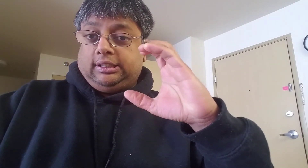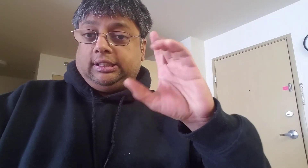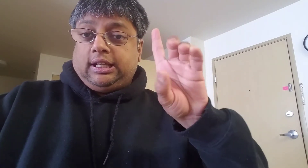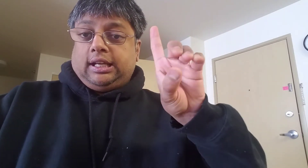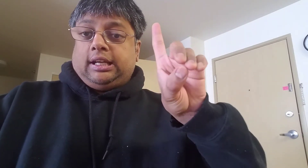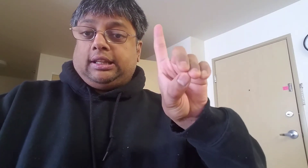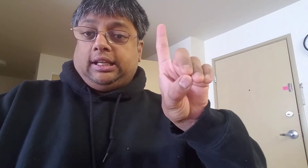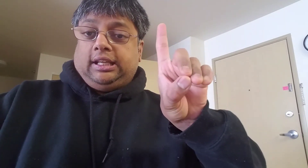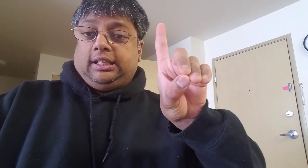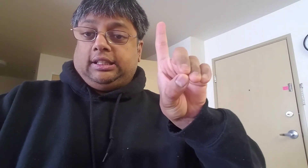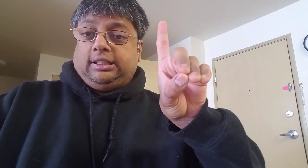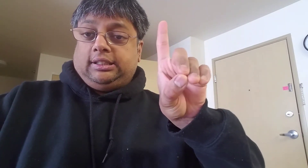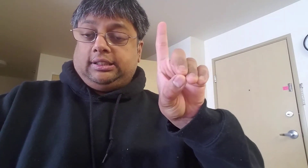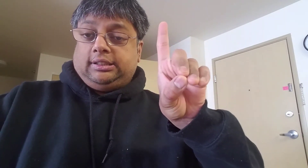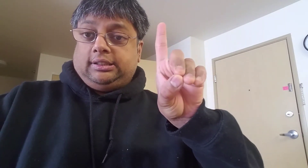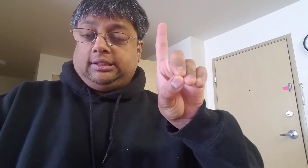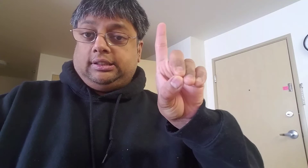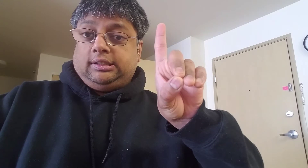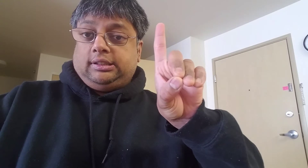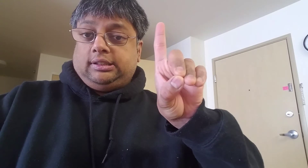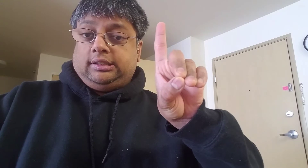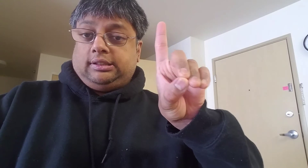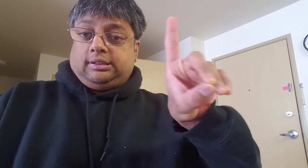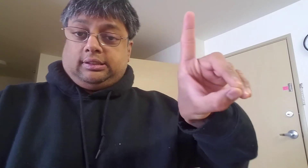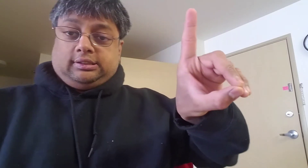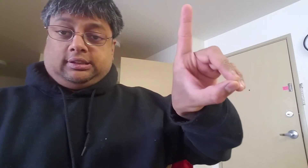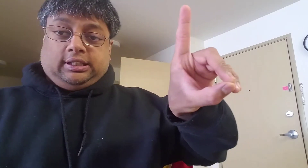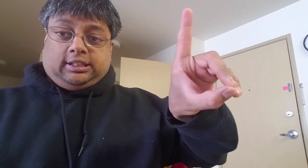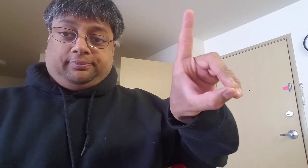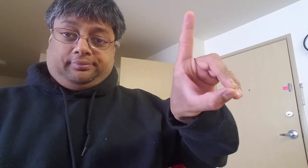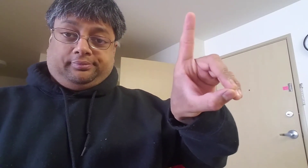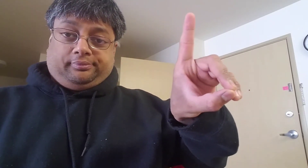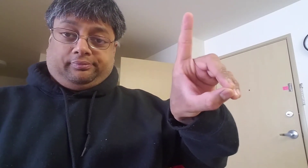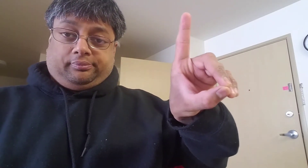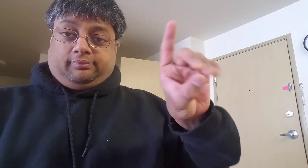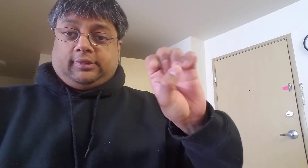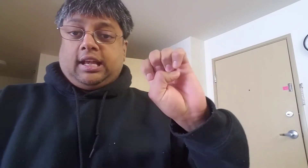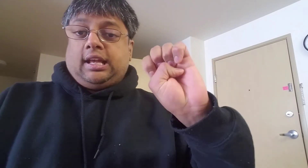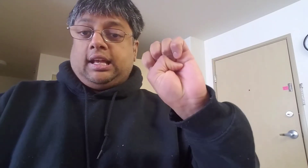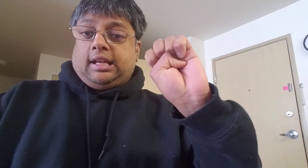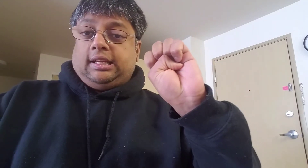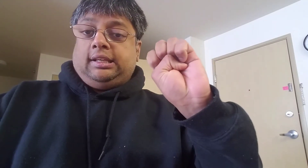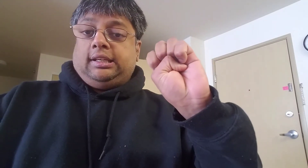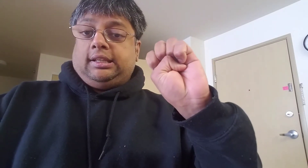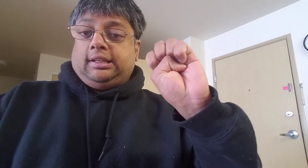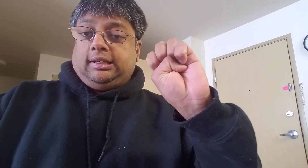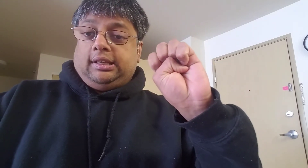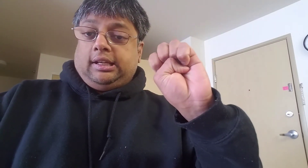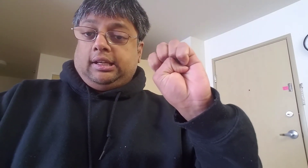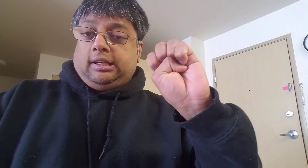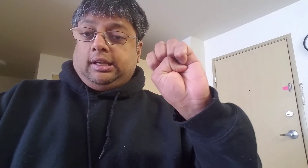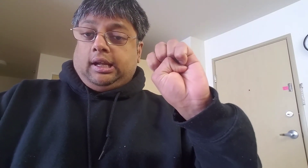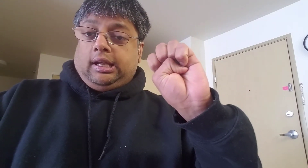(signing the letter "D") (signing the letter "E")